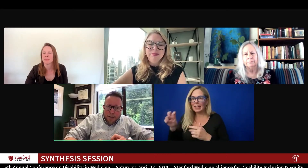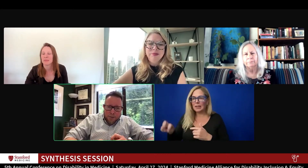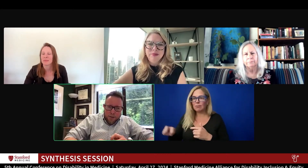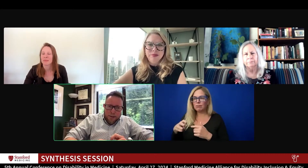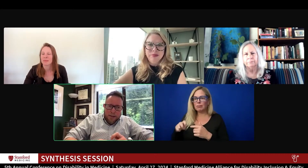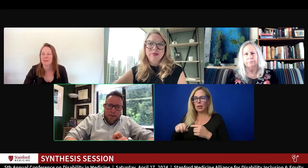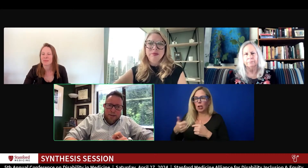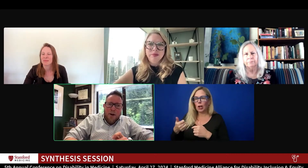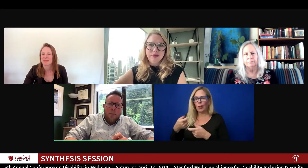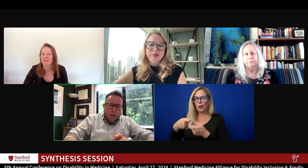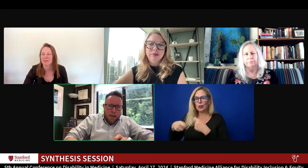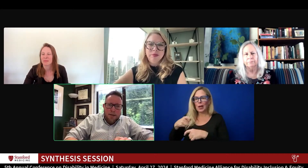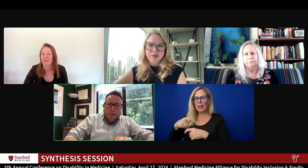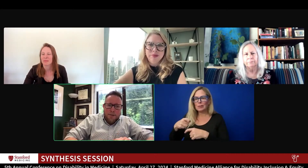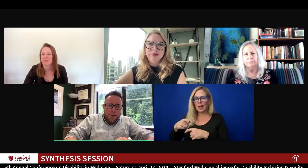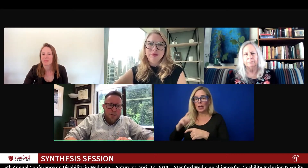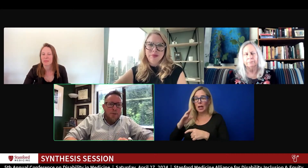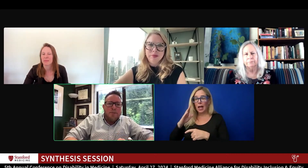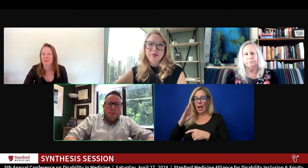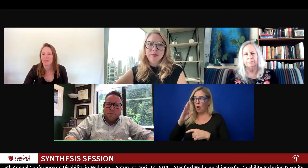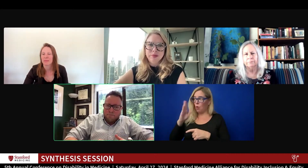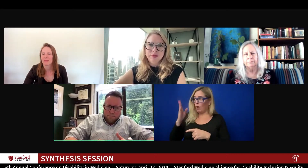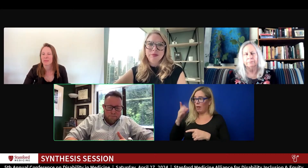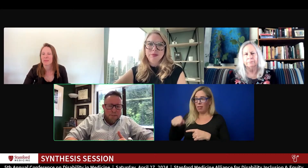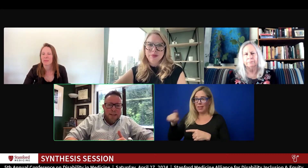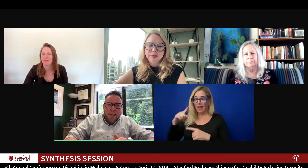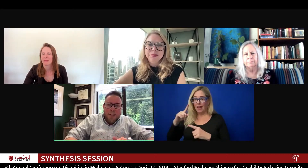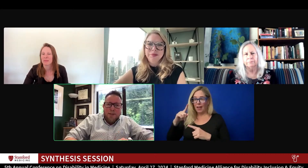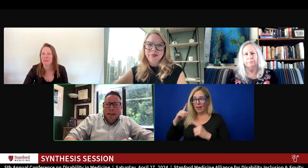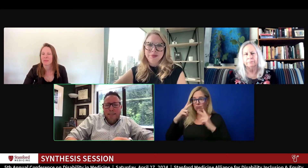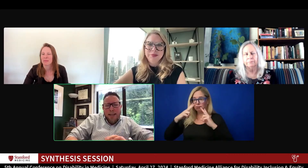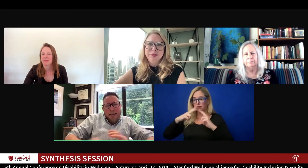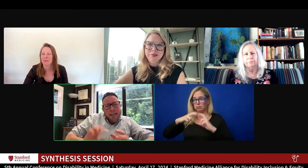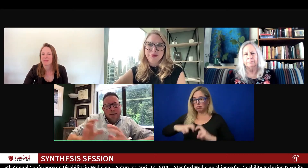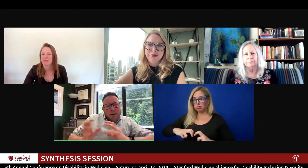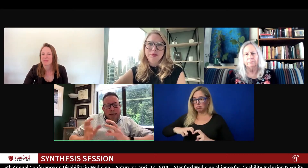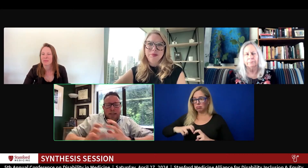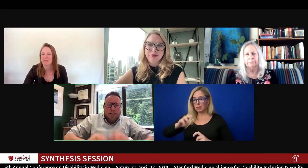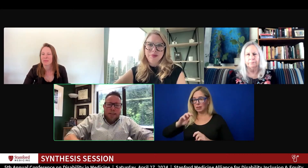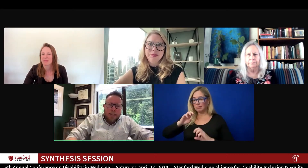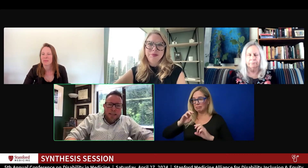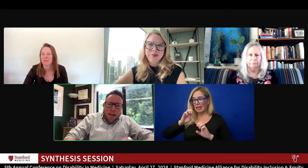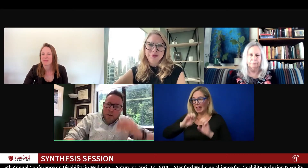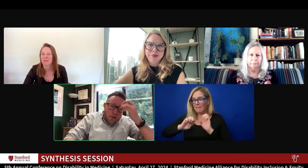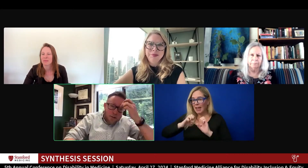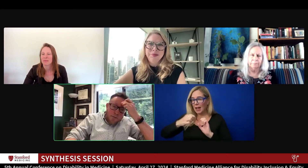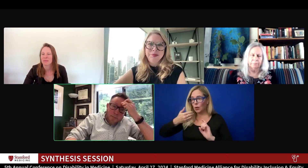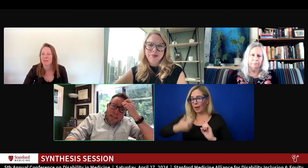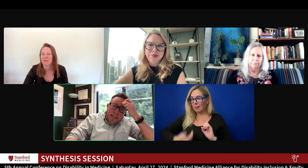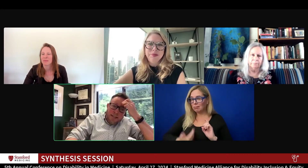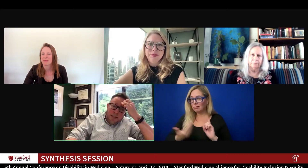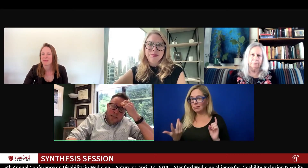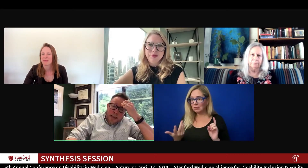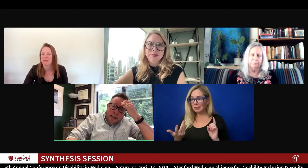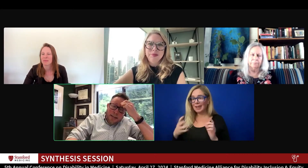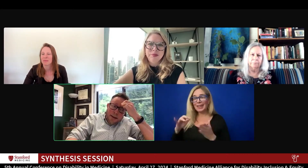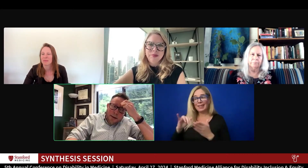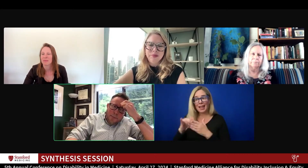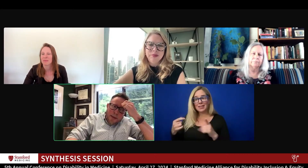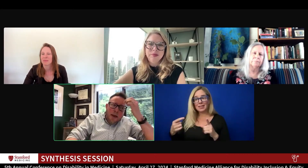that's really complicated, too. So that's why I'd say there's the other kind of piece in that.